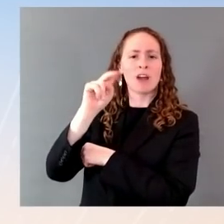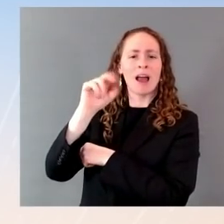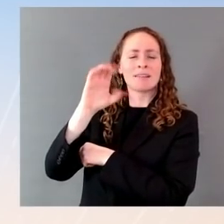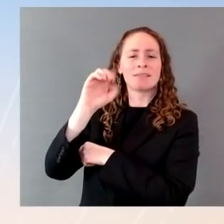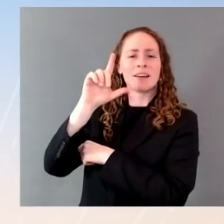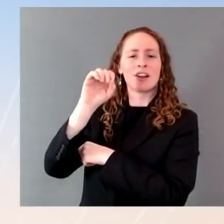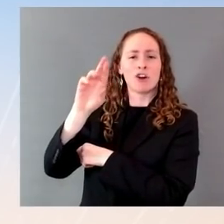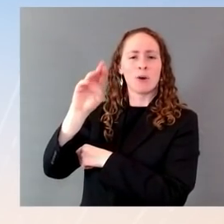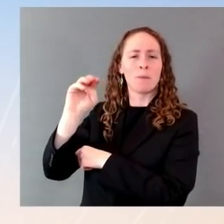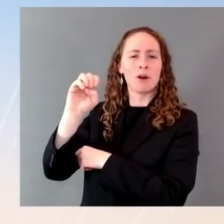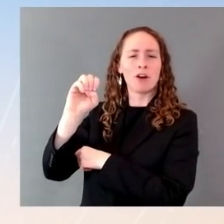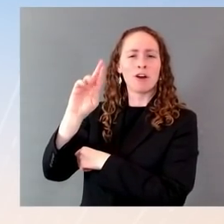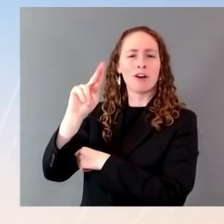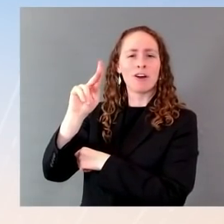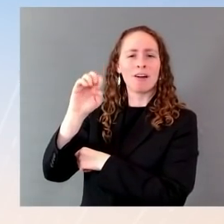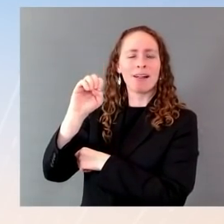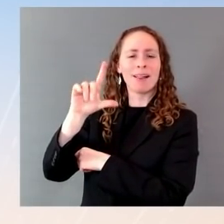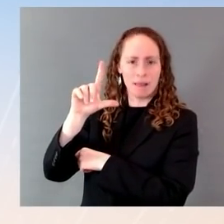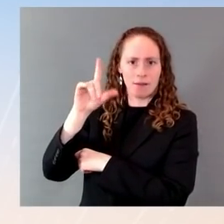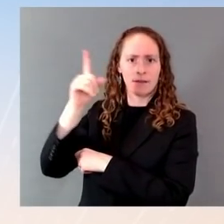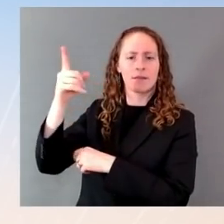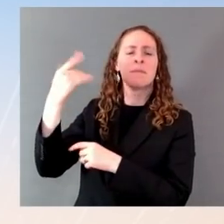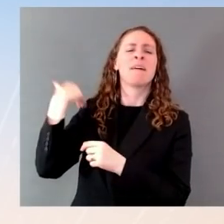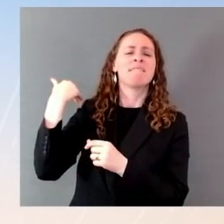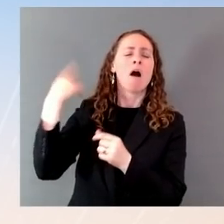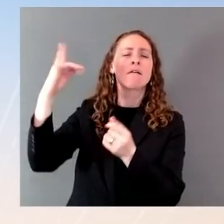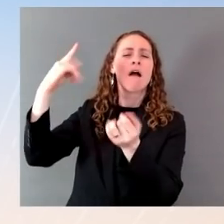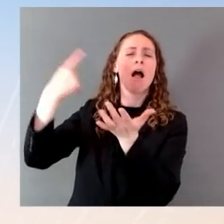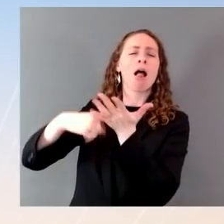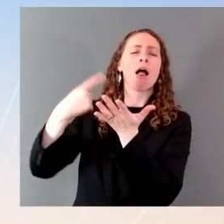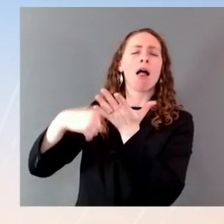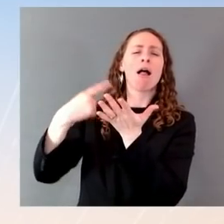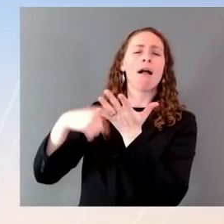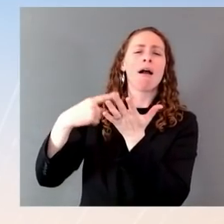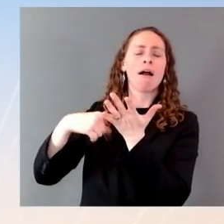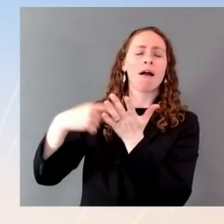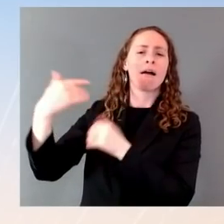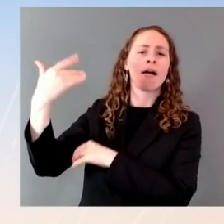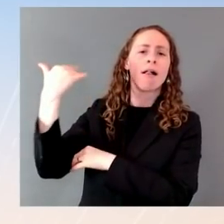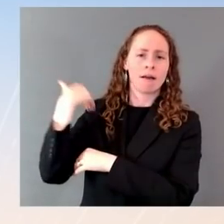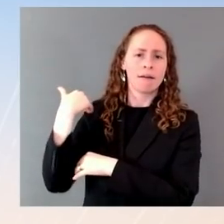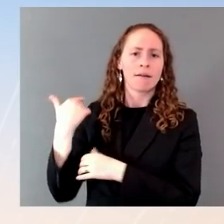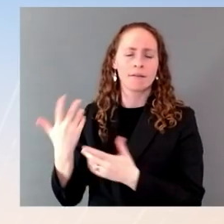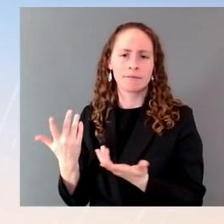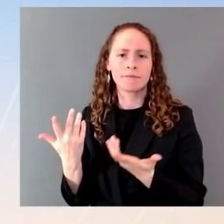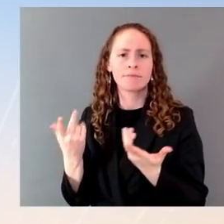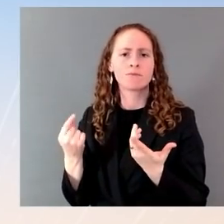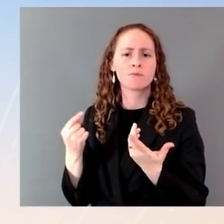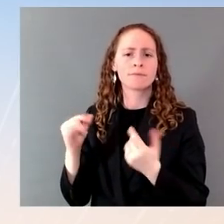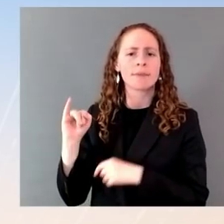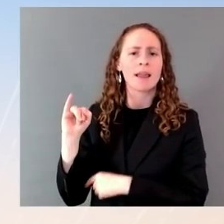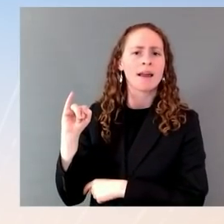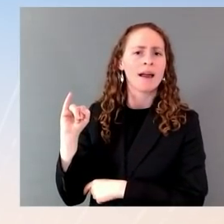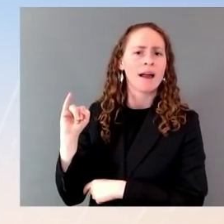But nothing came of that, even though there were some pretty -- there was some saber-rattling by the Russians in recent months.